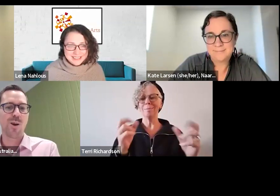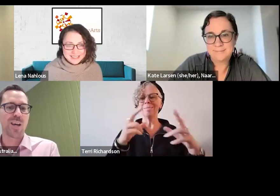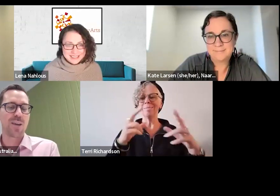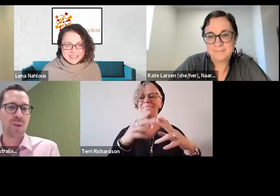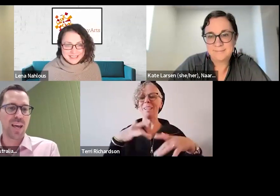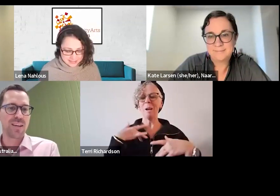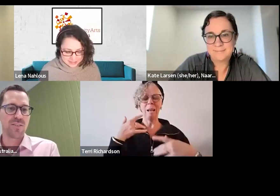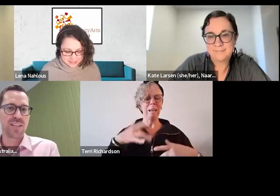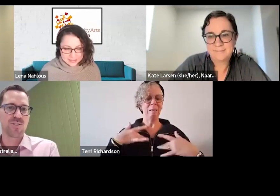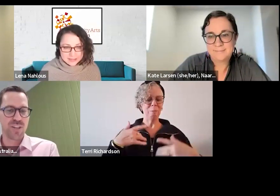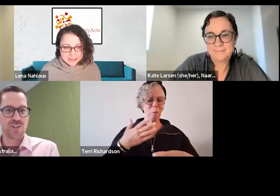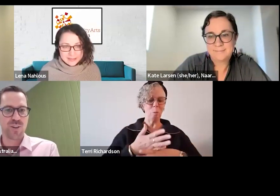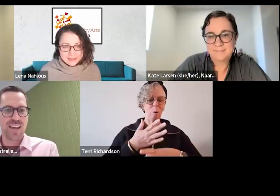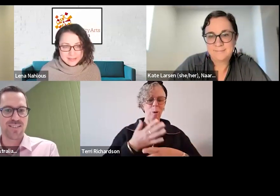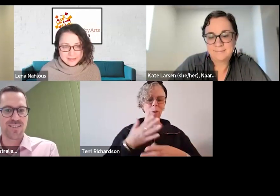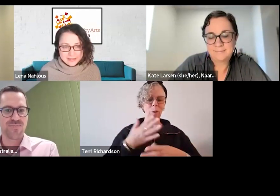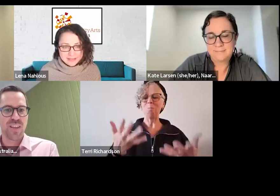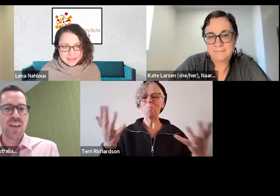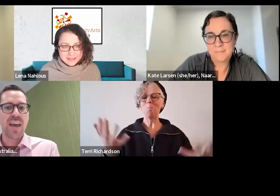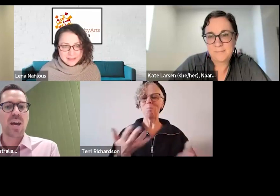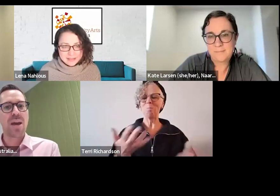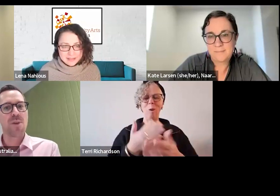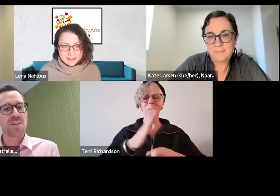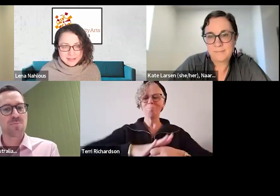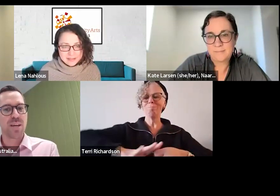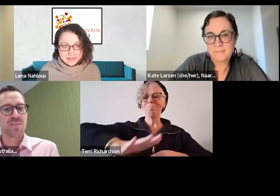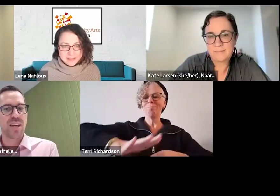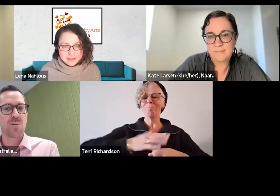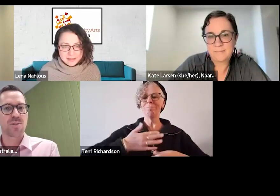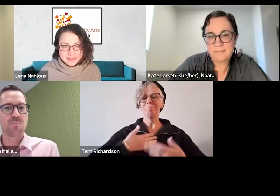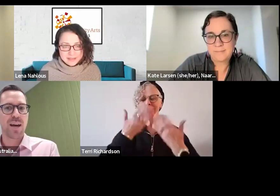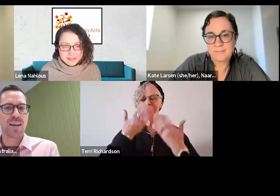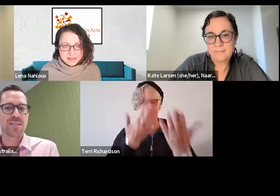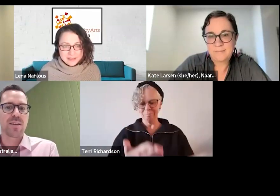work and play on these Traditional Lands. And I pay my respects to elders past,